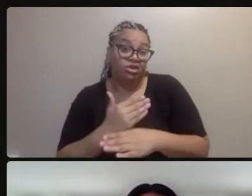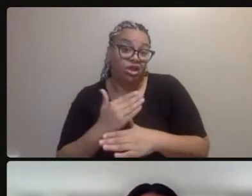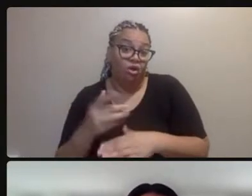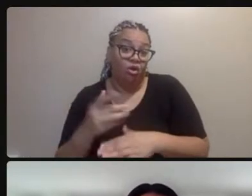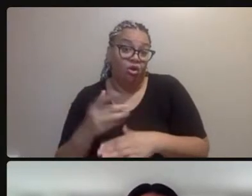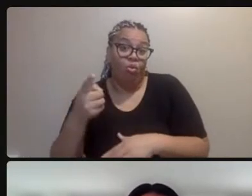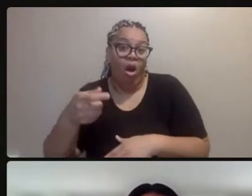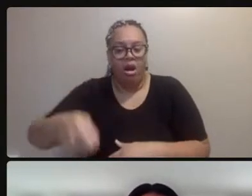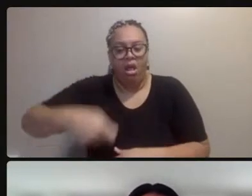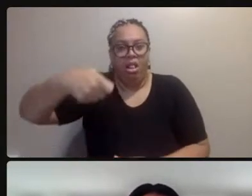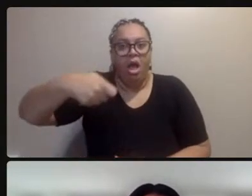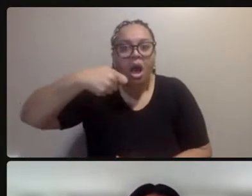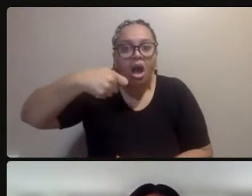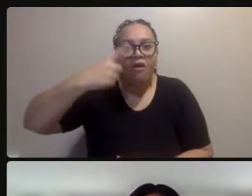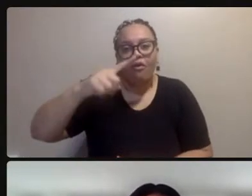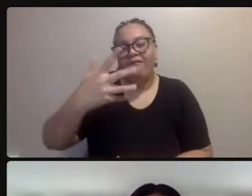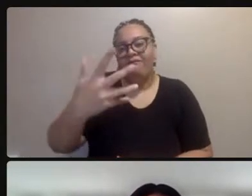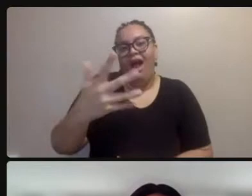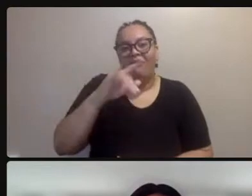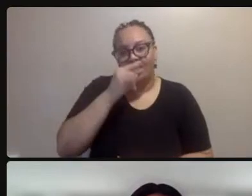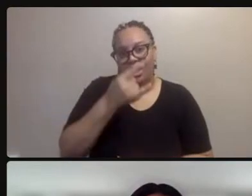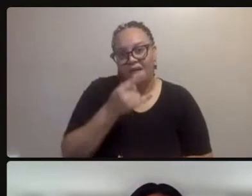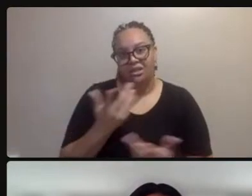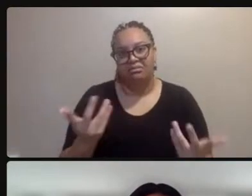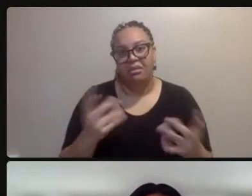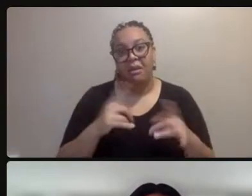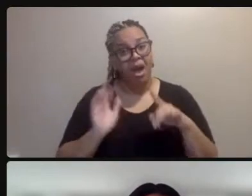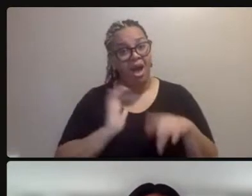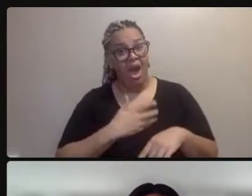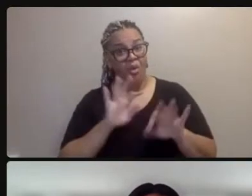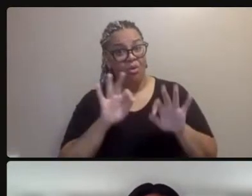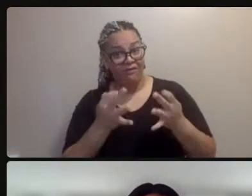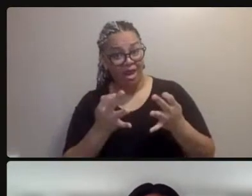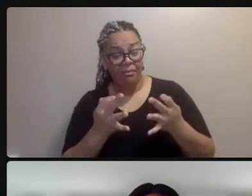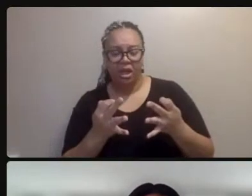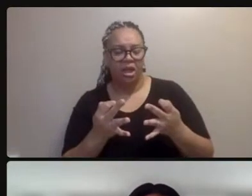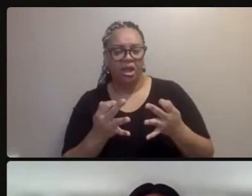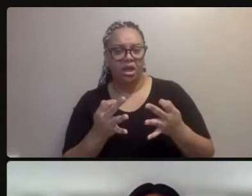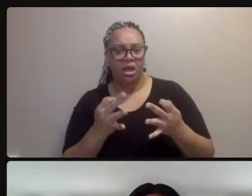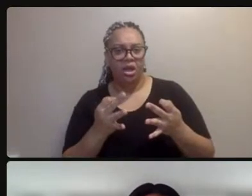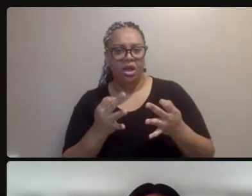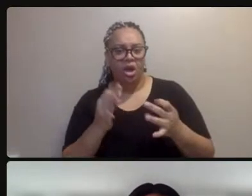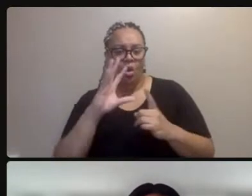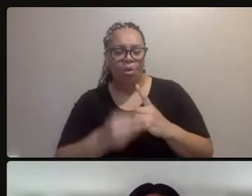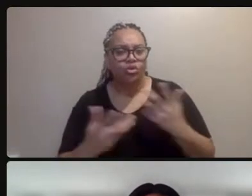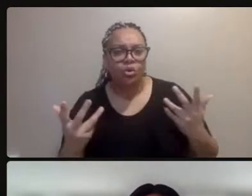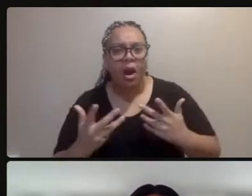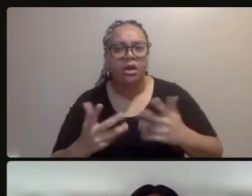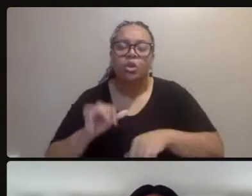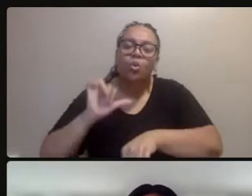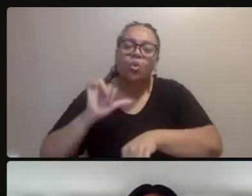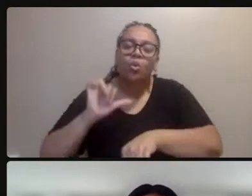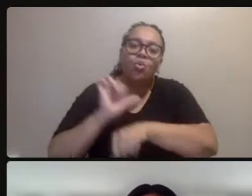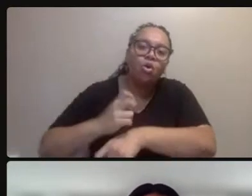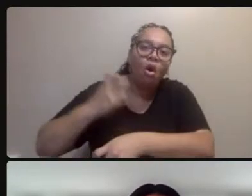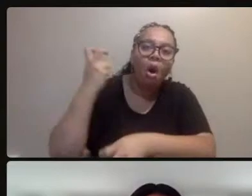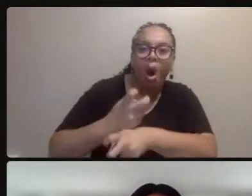WE EAT LOTS OF BREAD AND PASTA